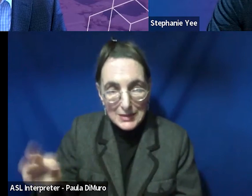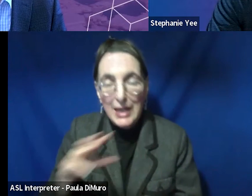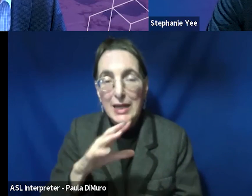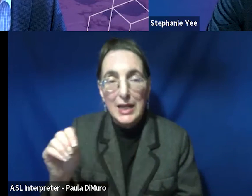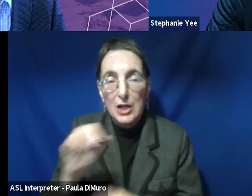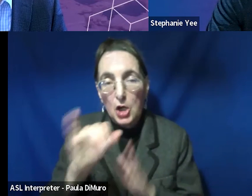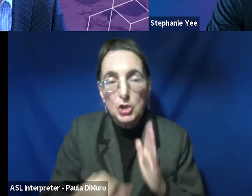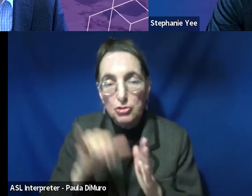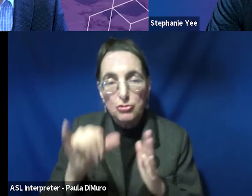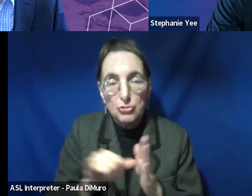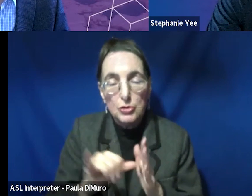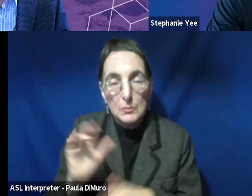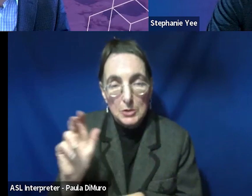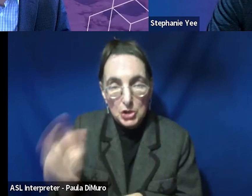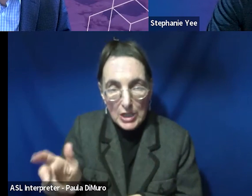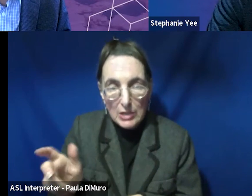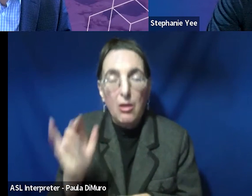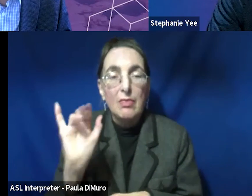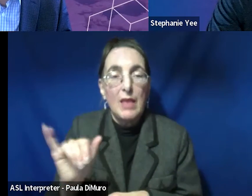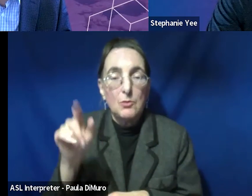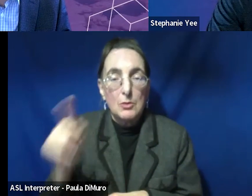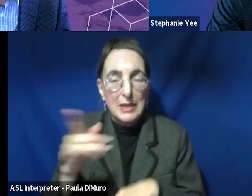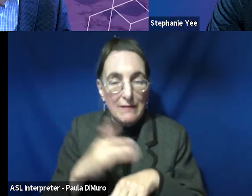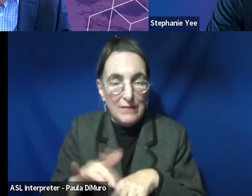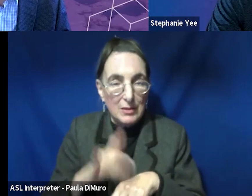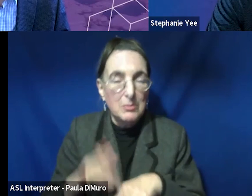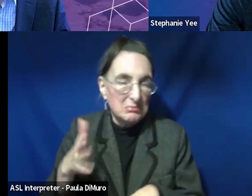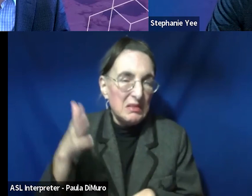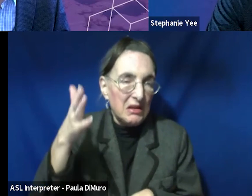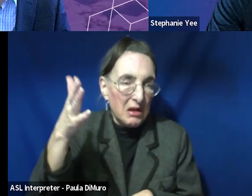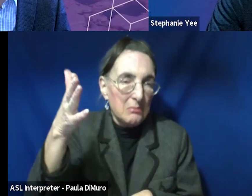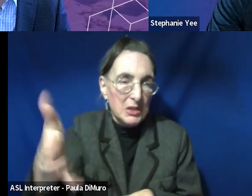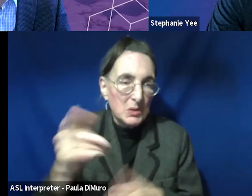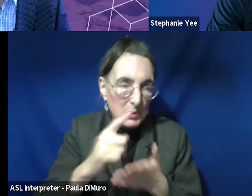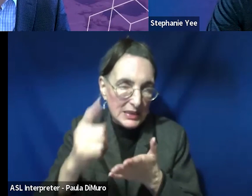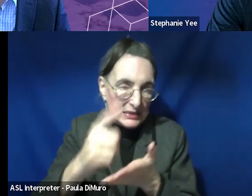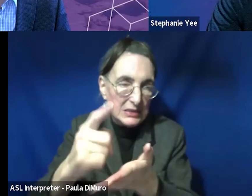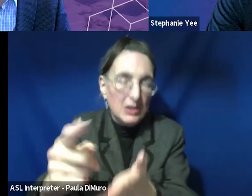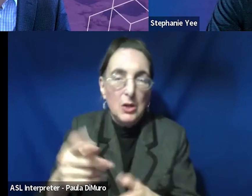That will be available in the coming weeks. And we'll let you know once it is up there.